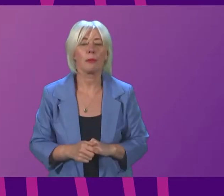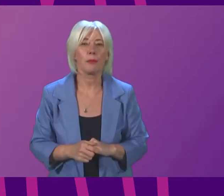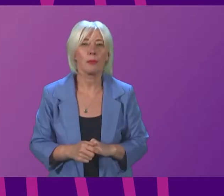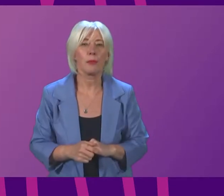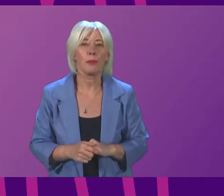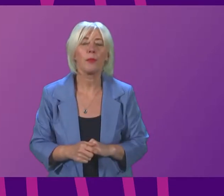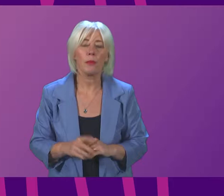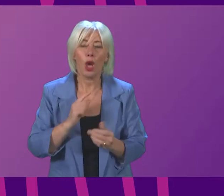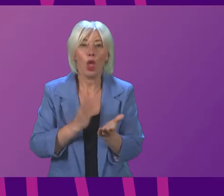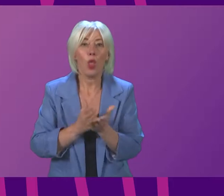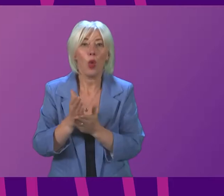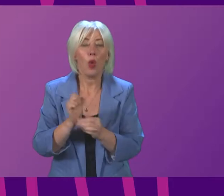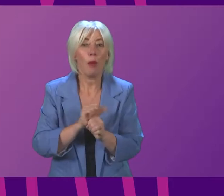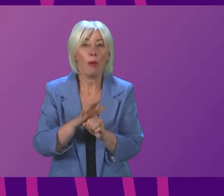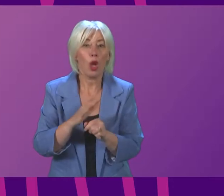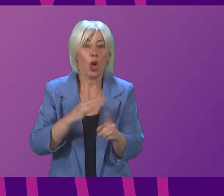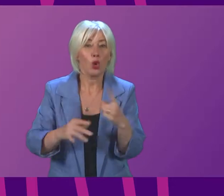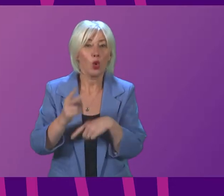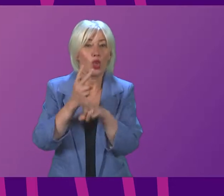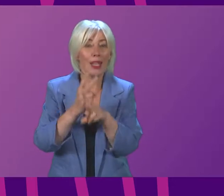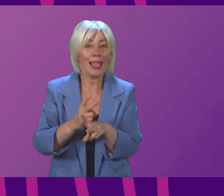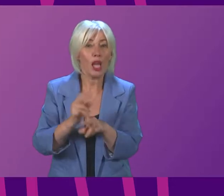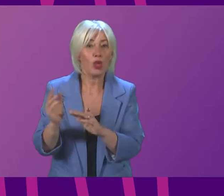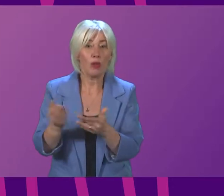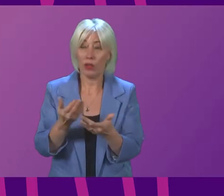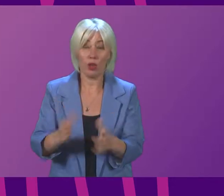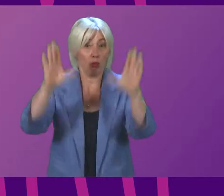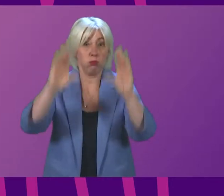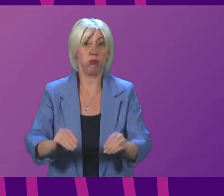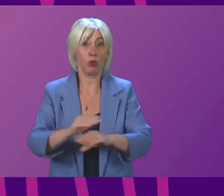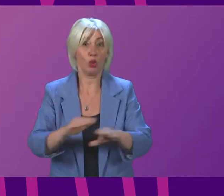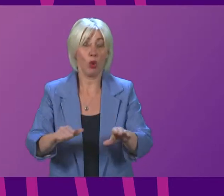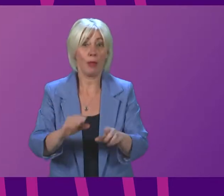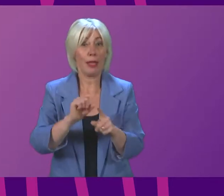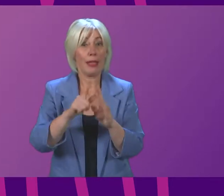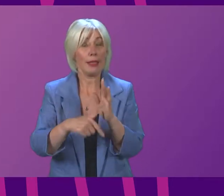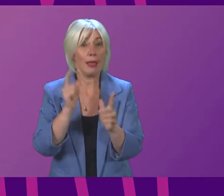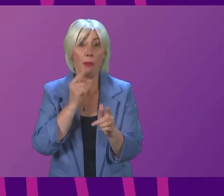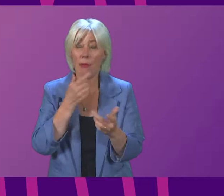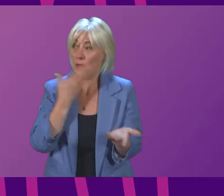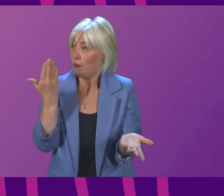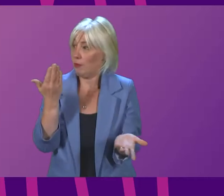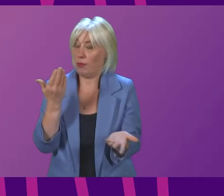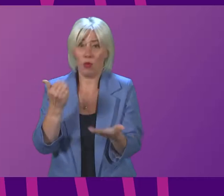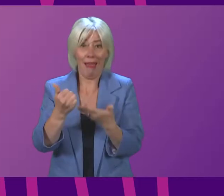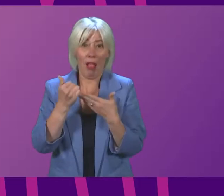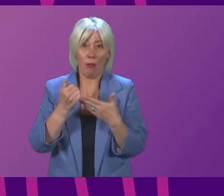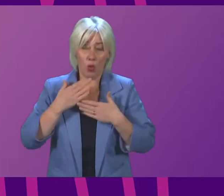During the pandemic, social care services stopped overnight for some people. Disabled people were left without help to wash and lived in their beds for weeks.